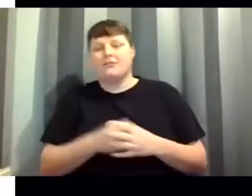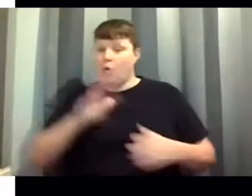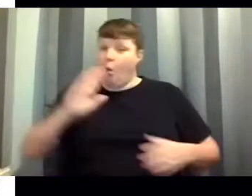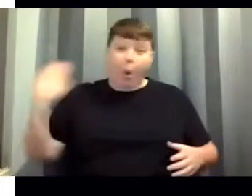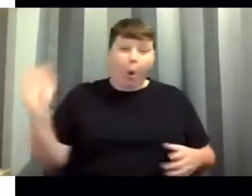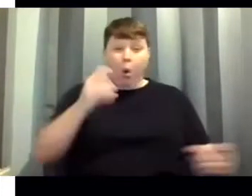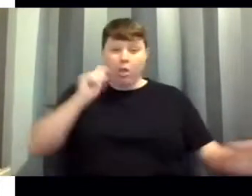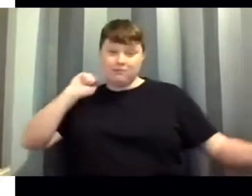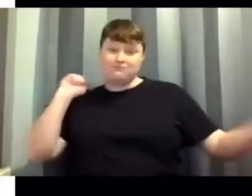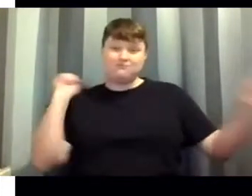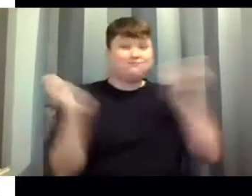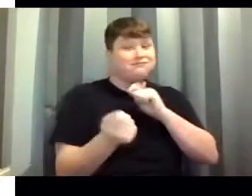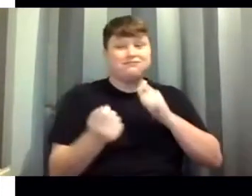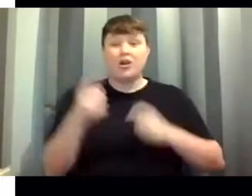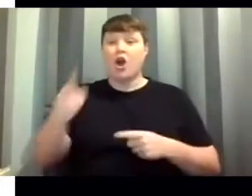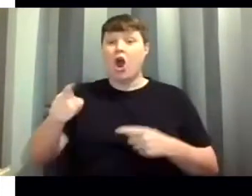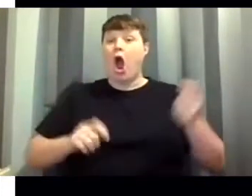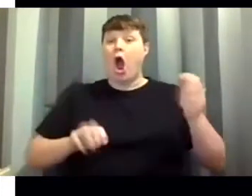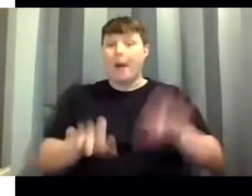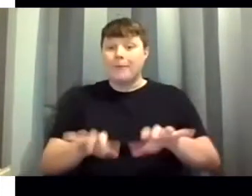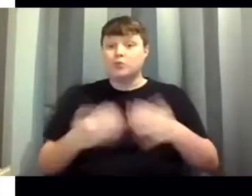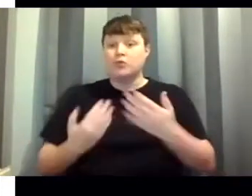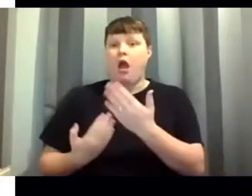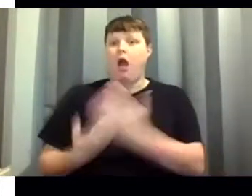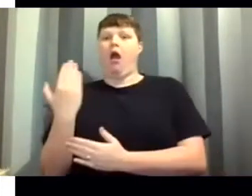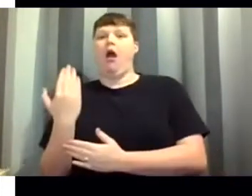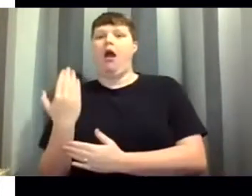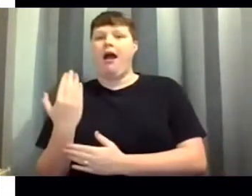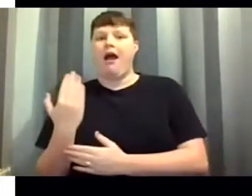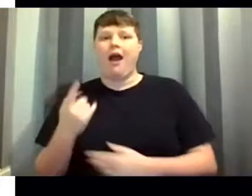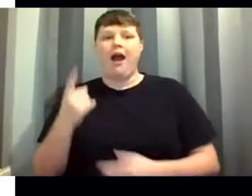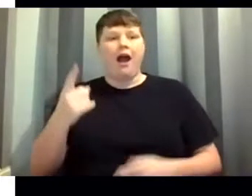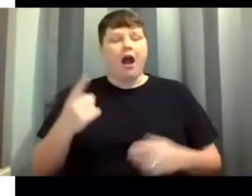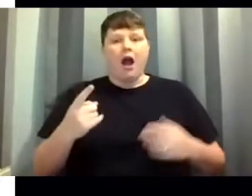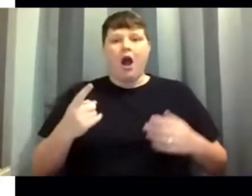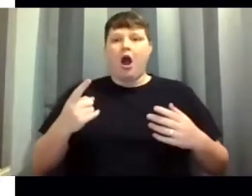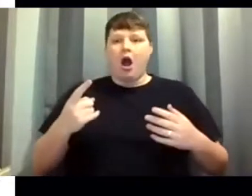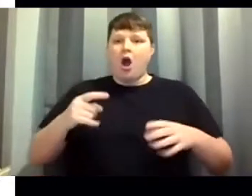the advent of digital computers and so right from the get-go, once digital computing